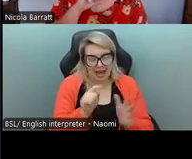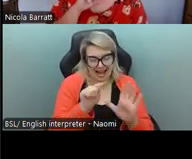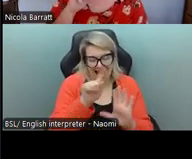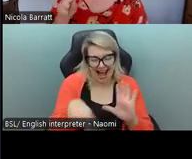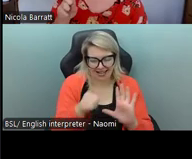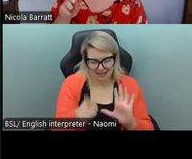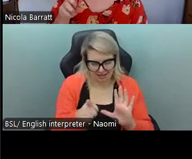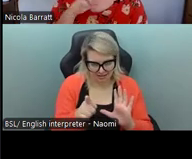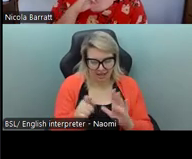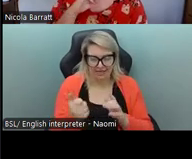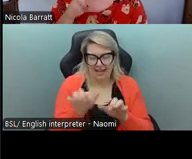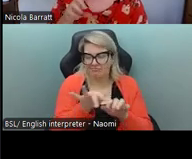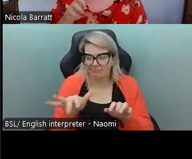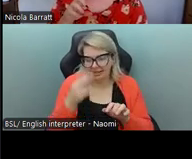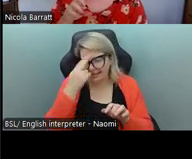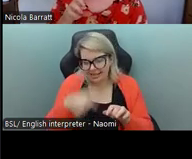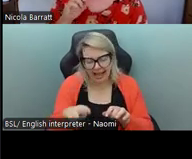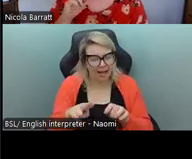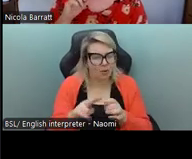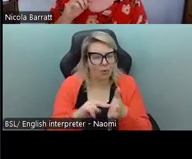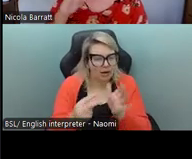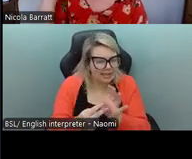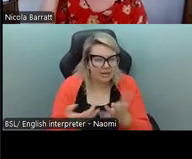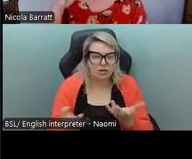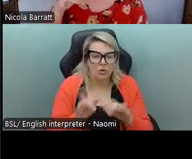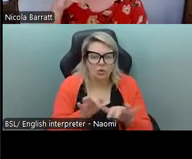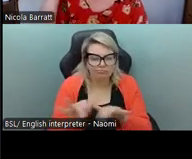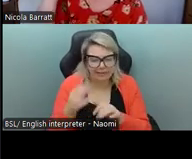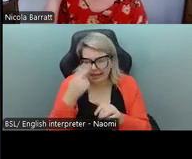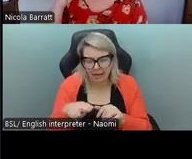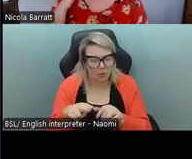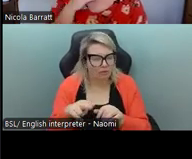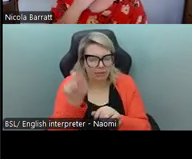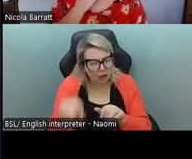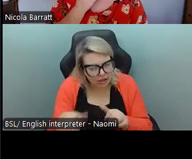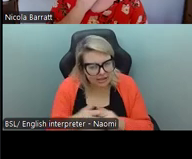the name of the organization or the person, and you can choose from the list that will come up.